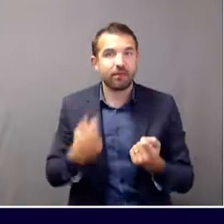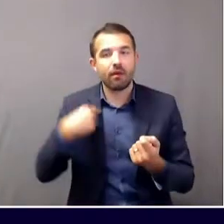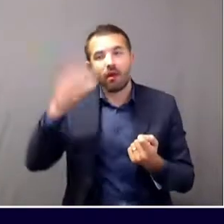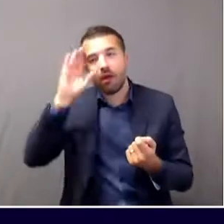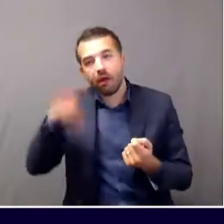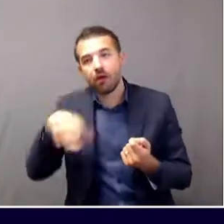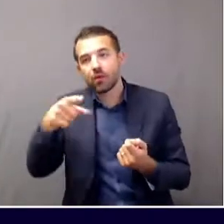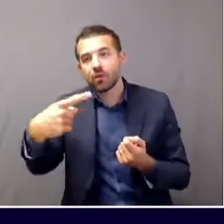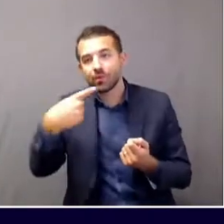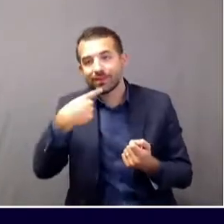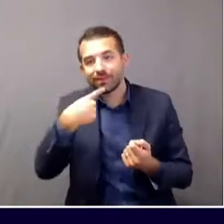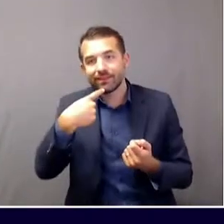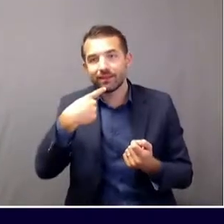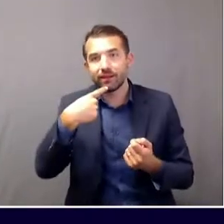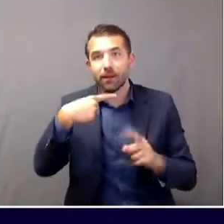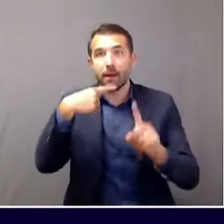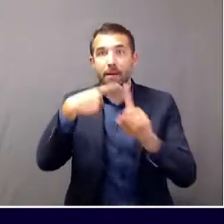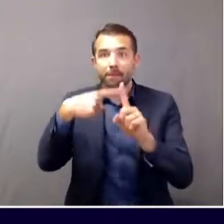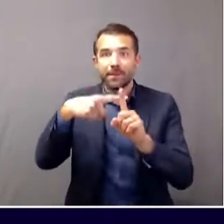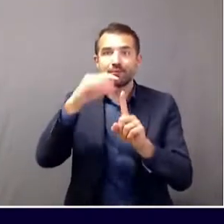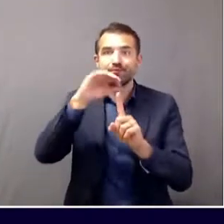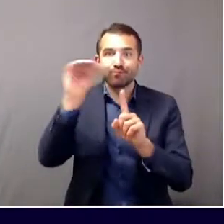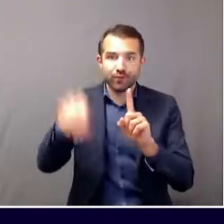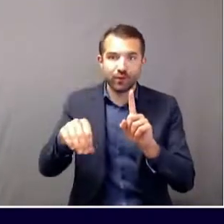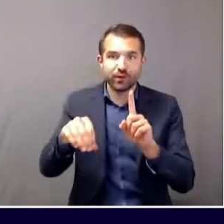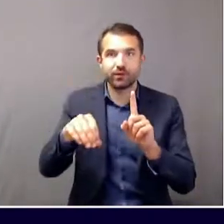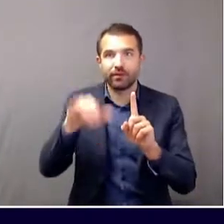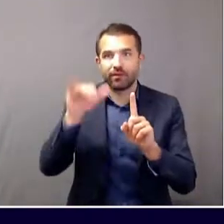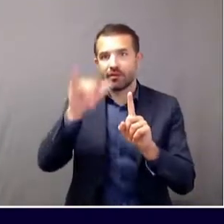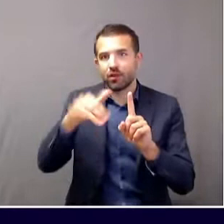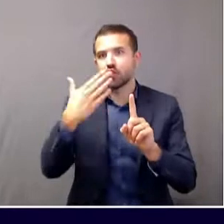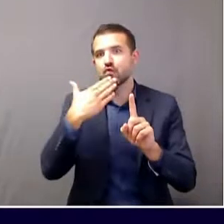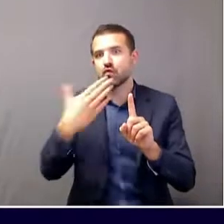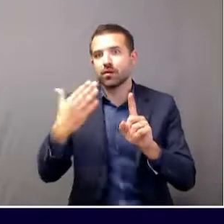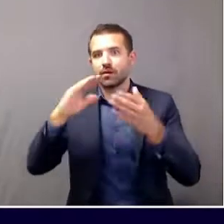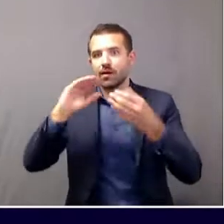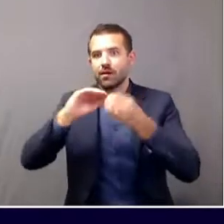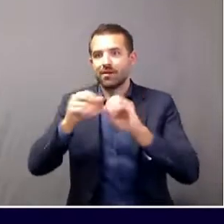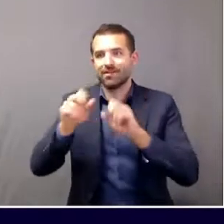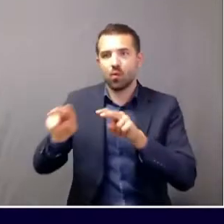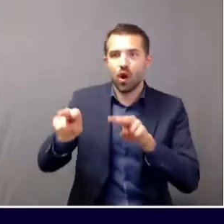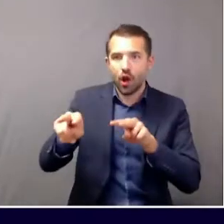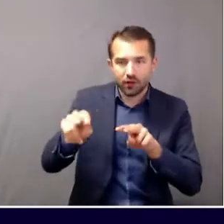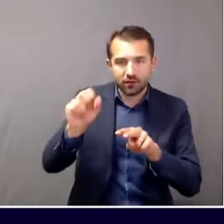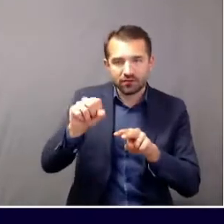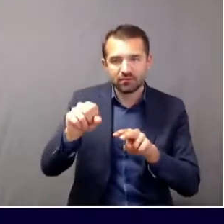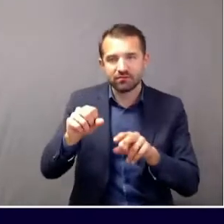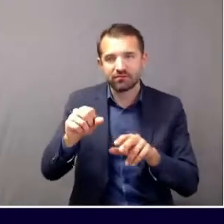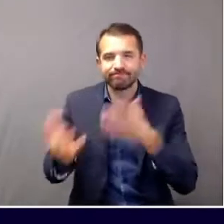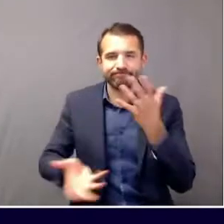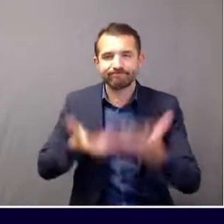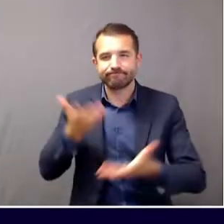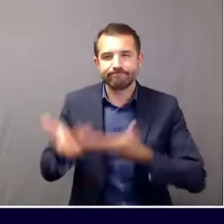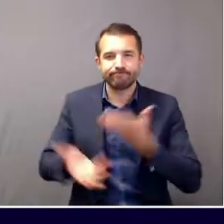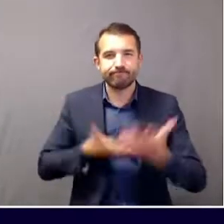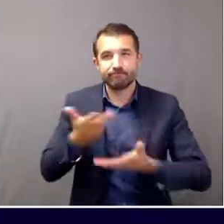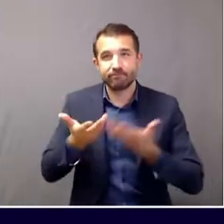suppressing the box the virus